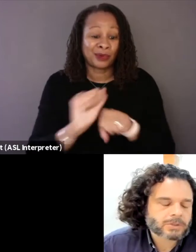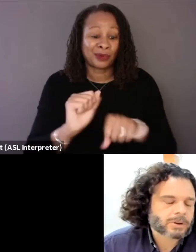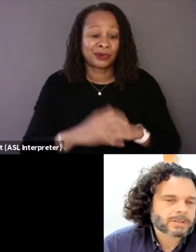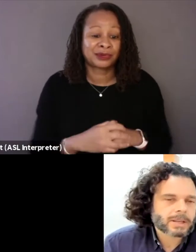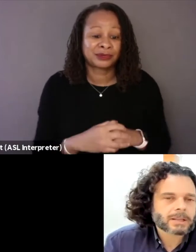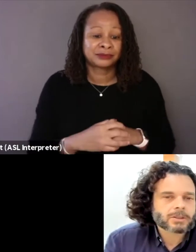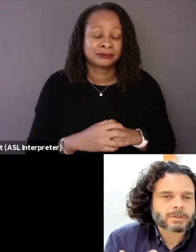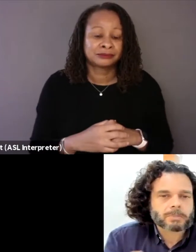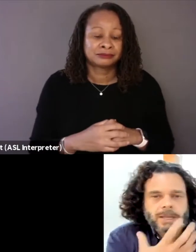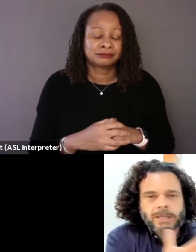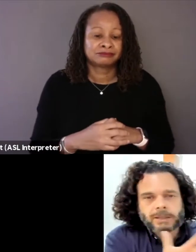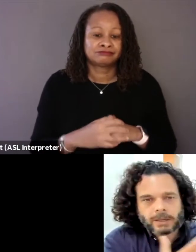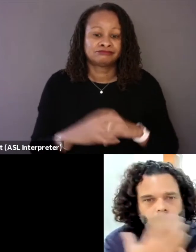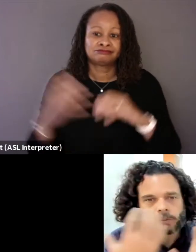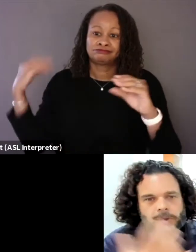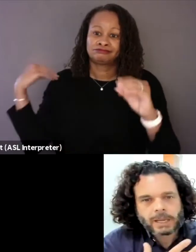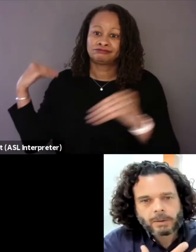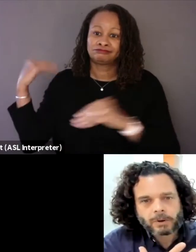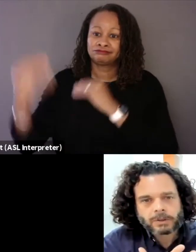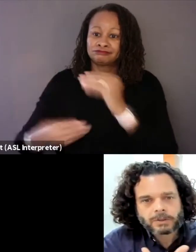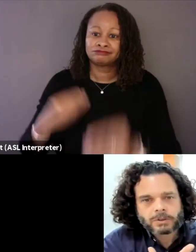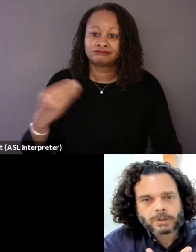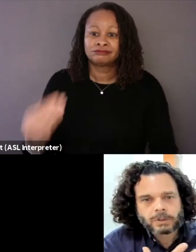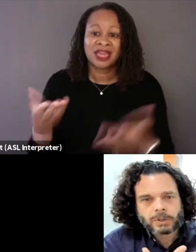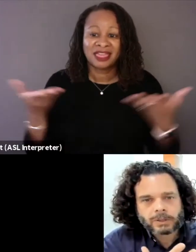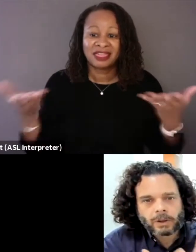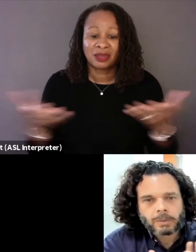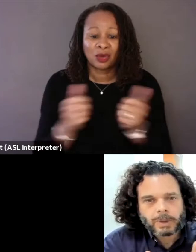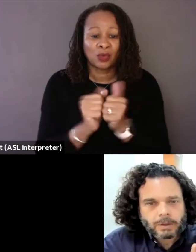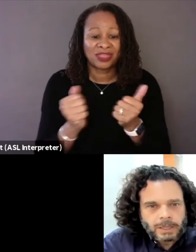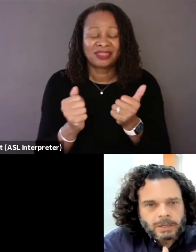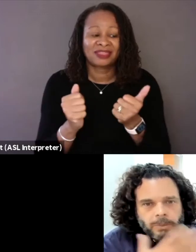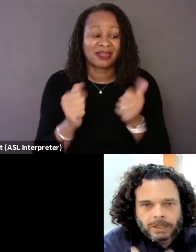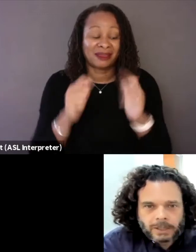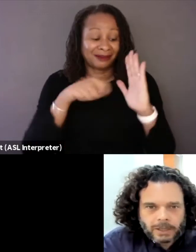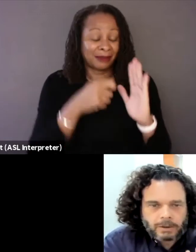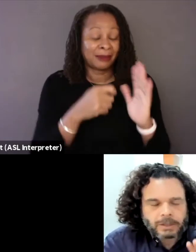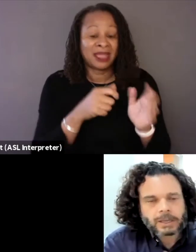it transcended just being there with a camera. Cause usually we talk about being there and getting